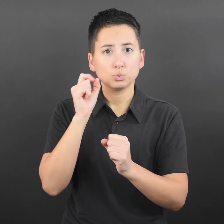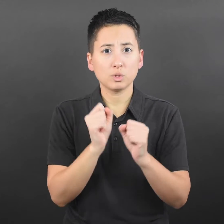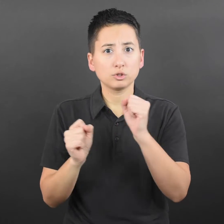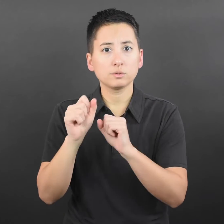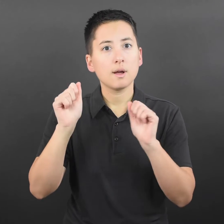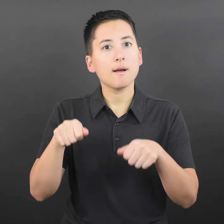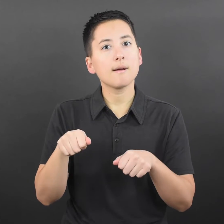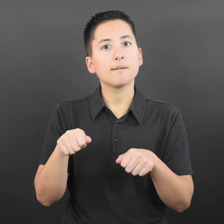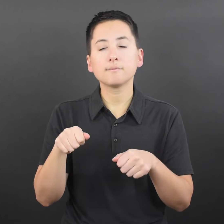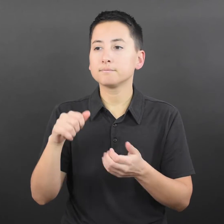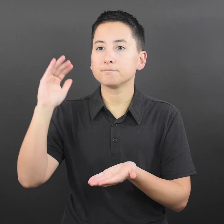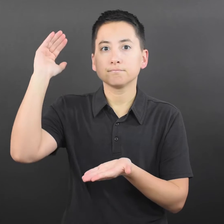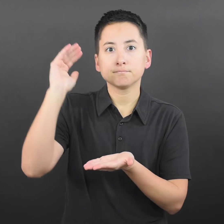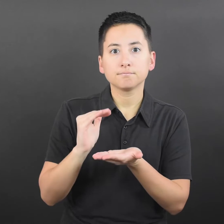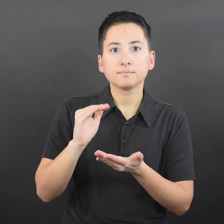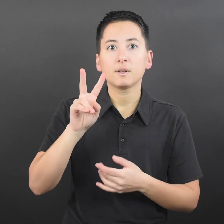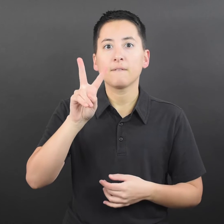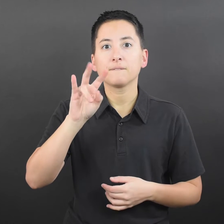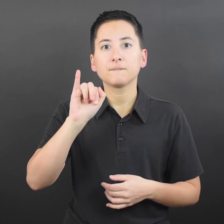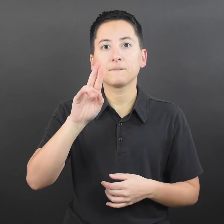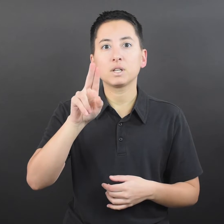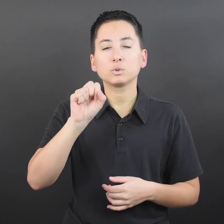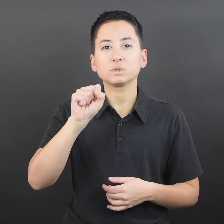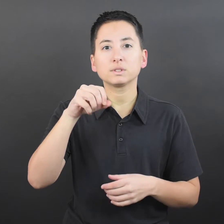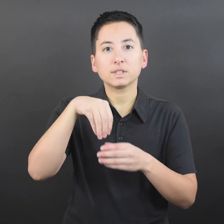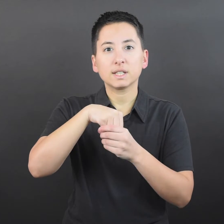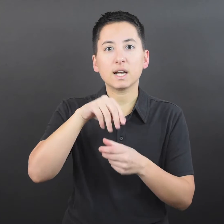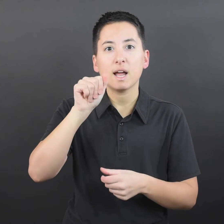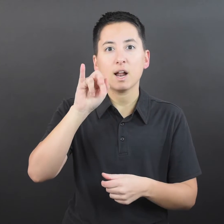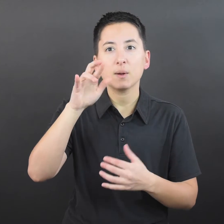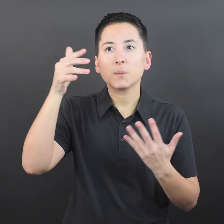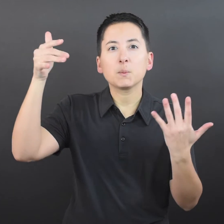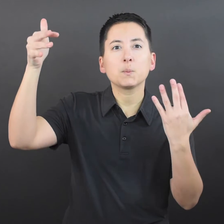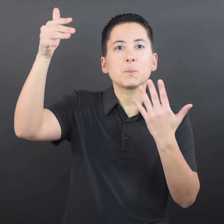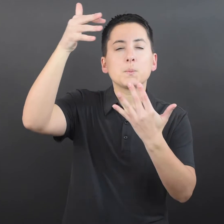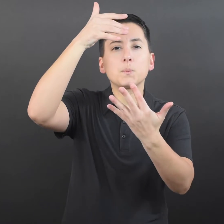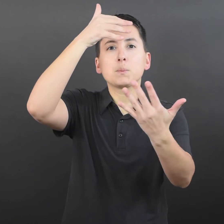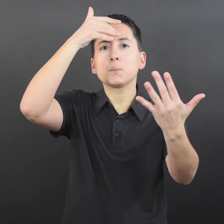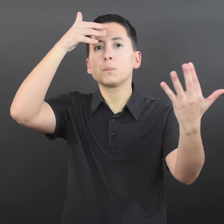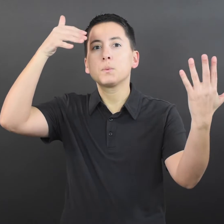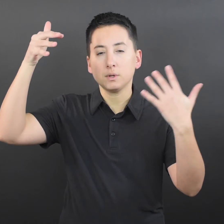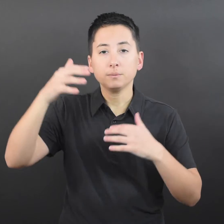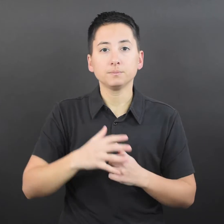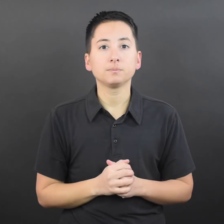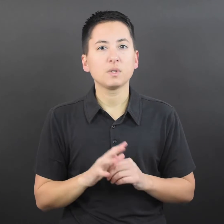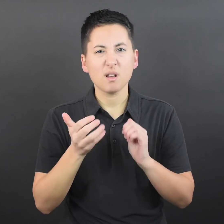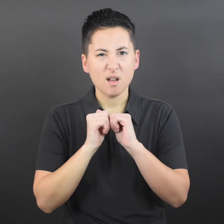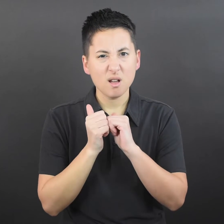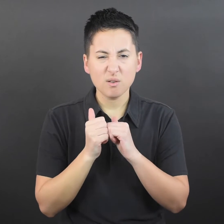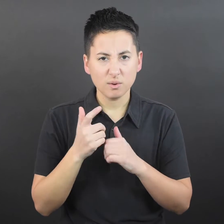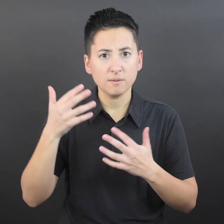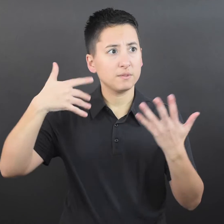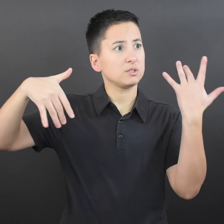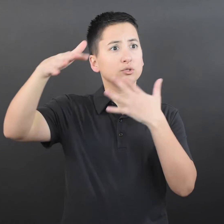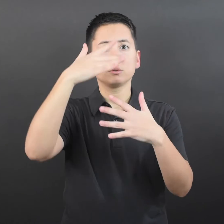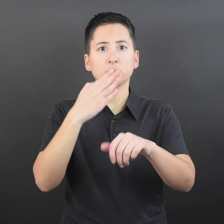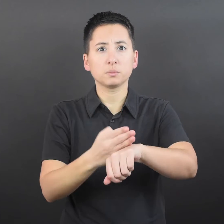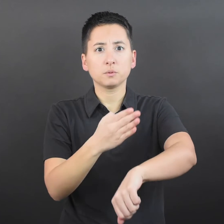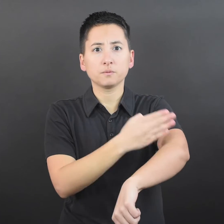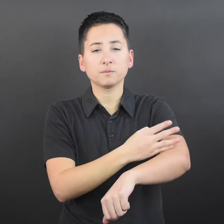that can reduce the number of virus particles in the air. Ventilation improvements that bring fresh